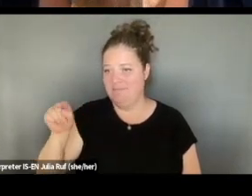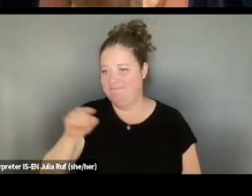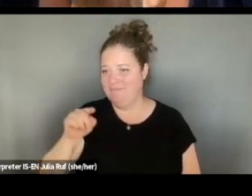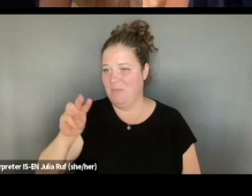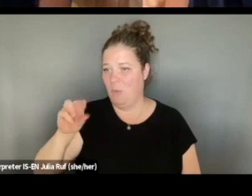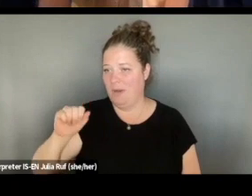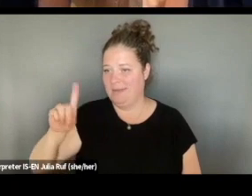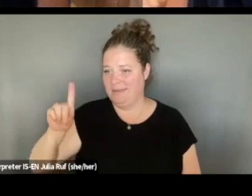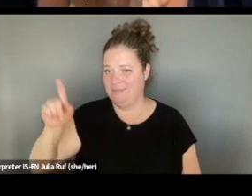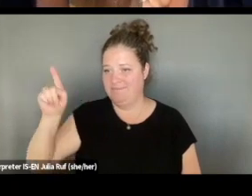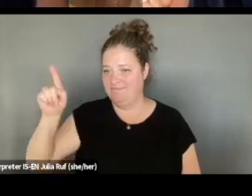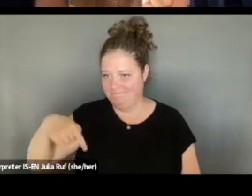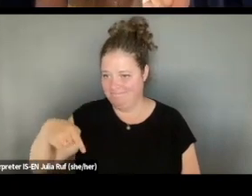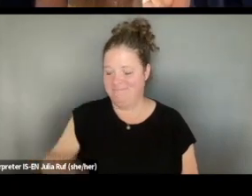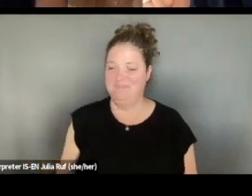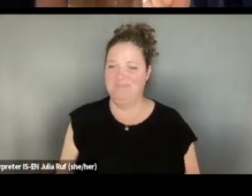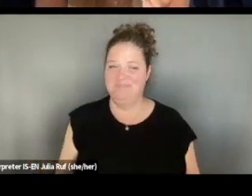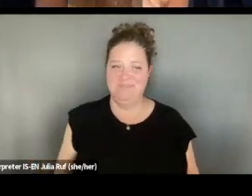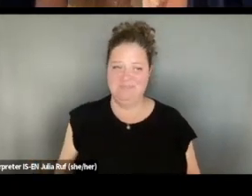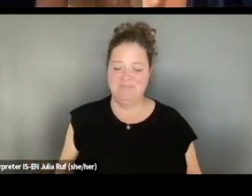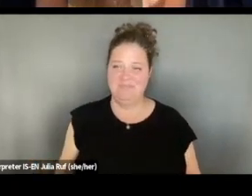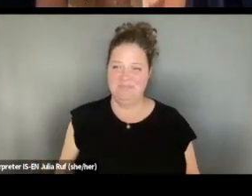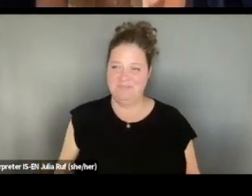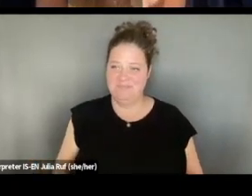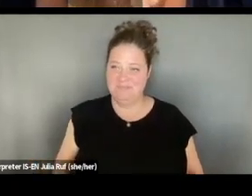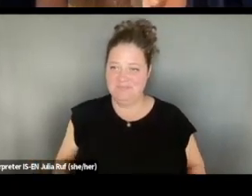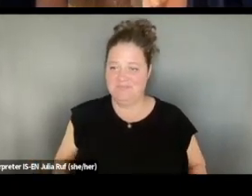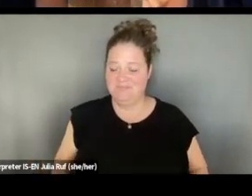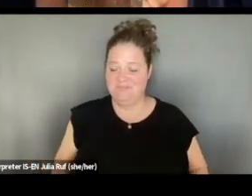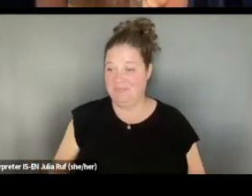upower-wad/. And I hope Peter